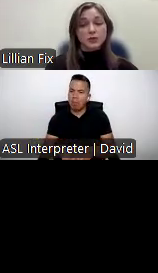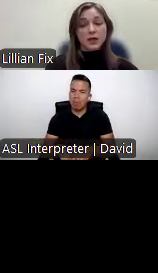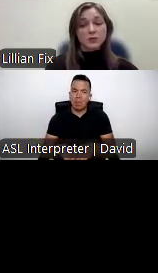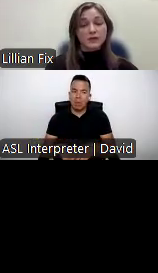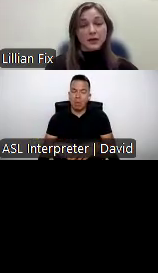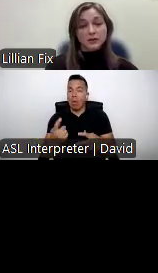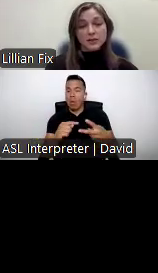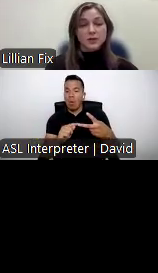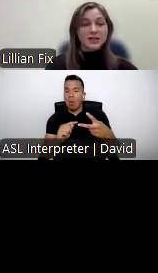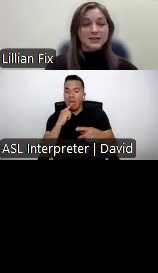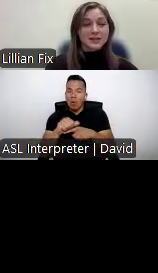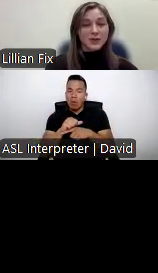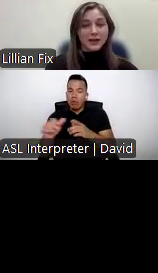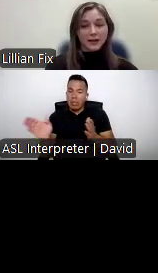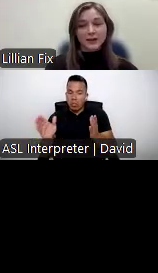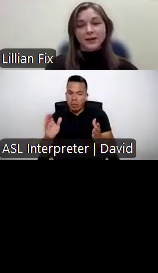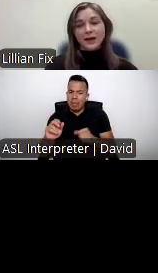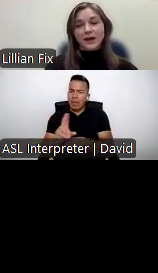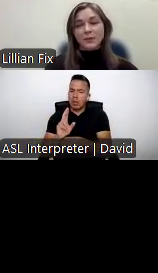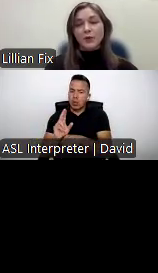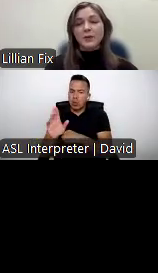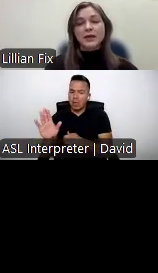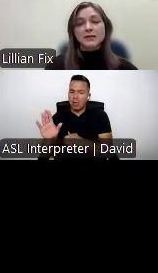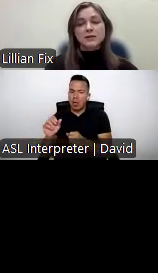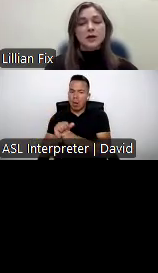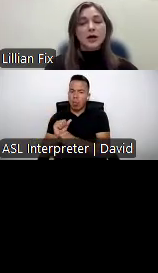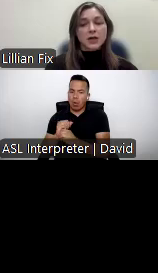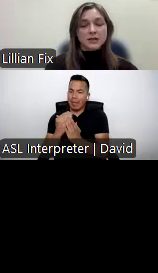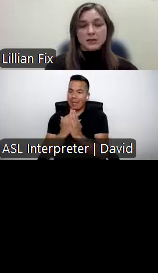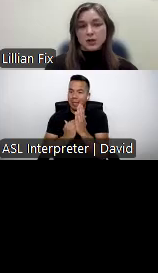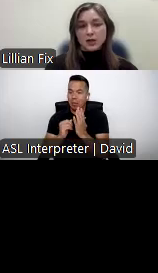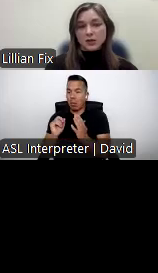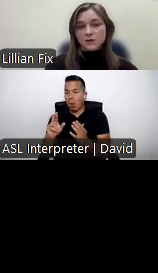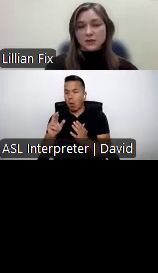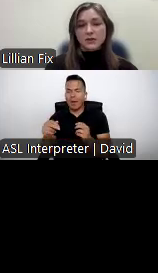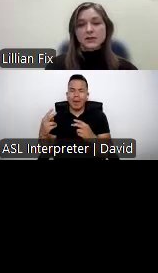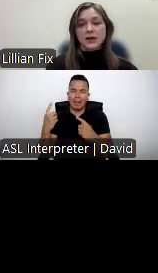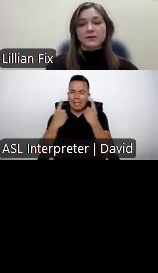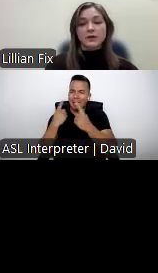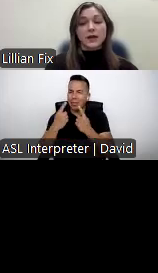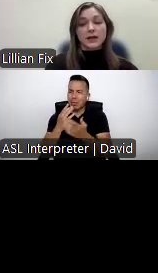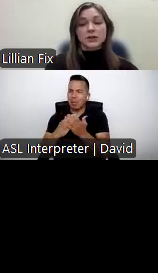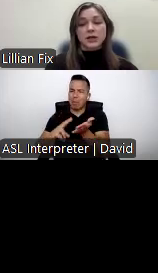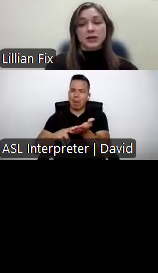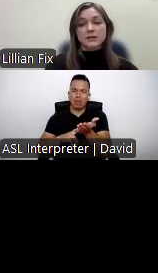Eligible Training Provider List, or ETPL, or they may consider contracting training services for AI